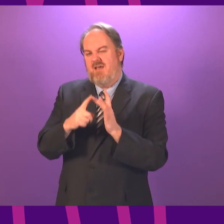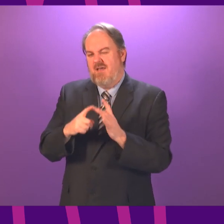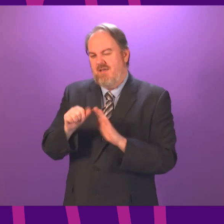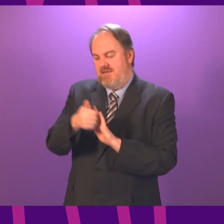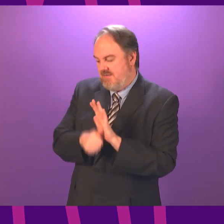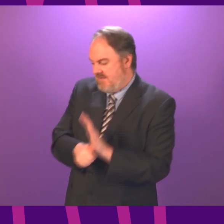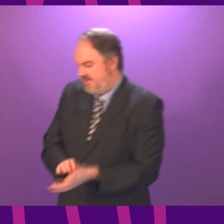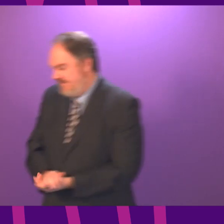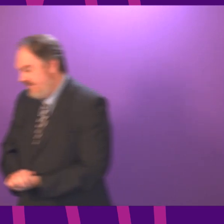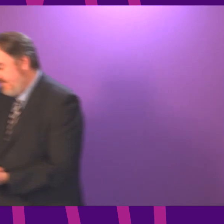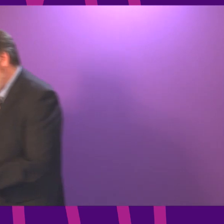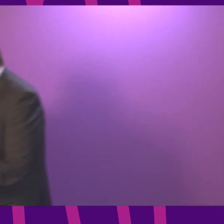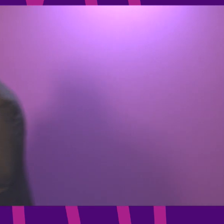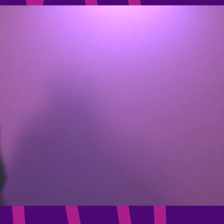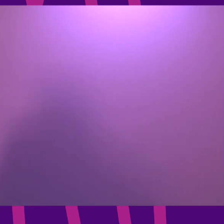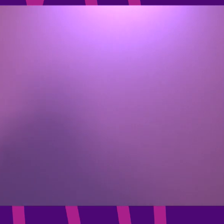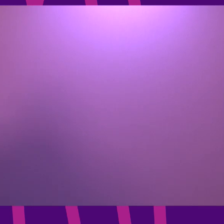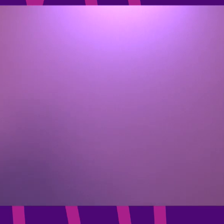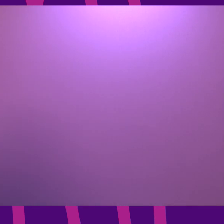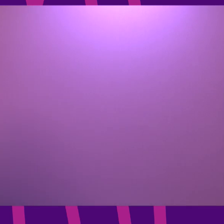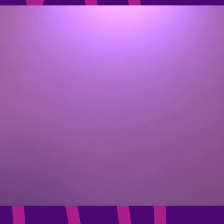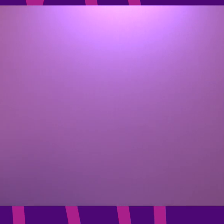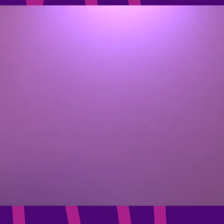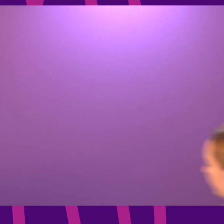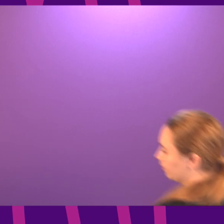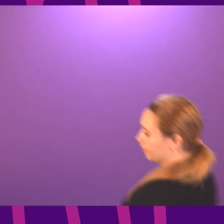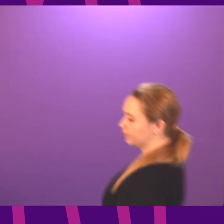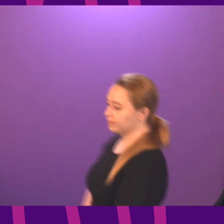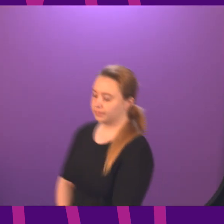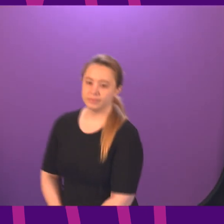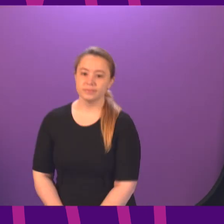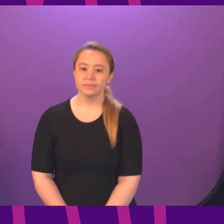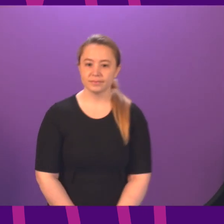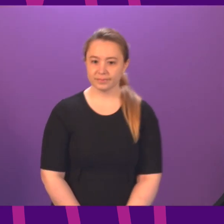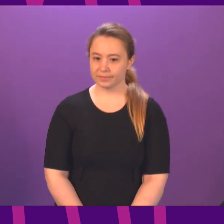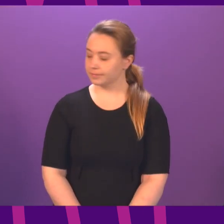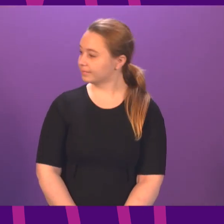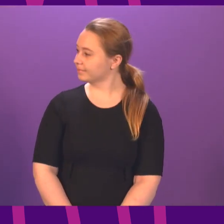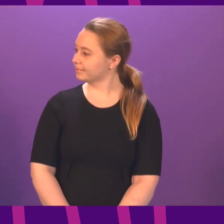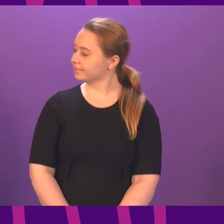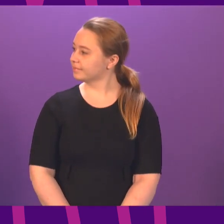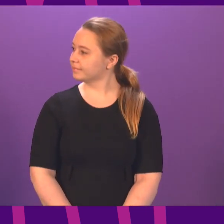Pauline McNeill (Glasgow) (Lab): As at last Sunday, the Scottish Government